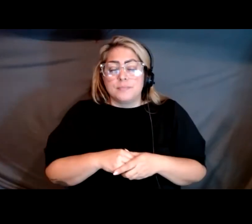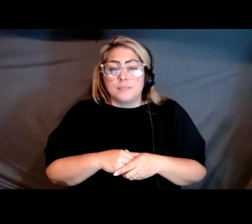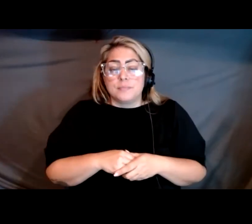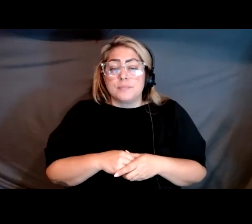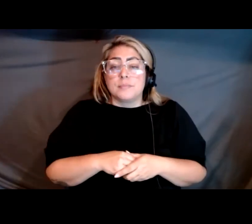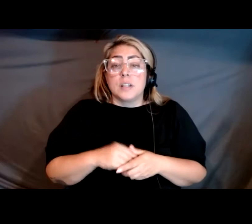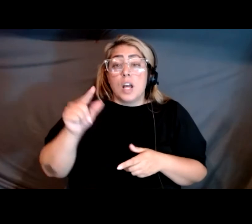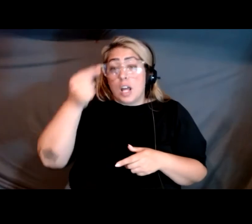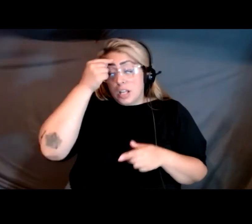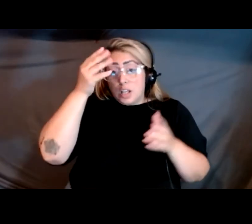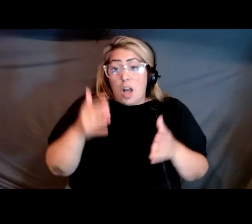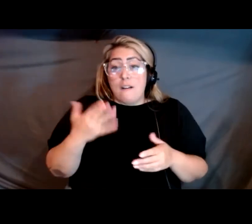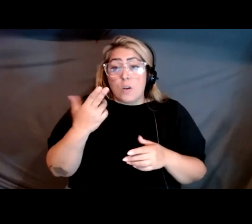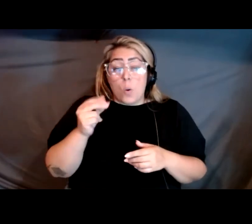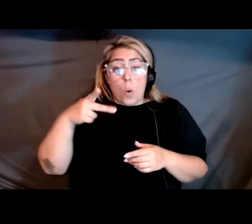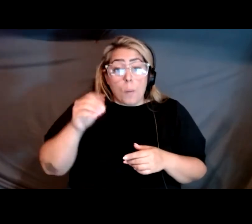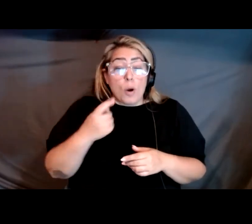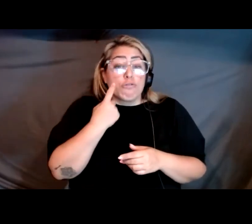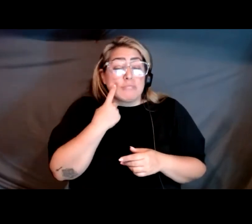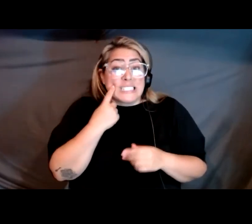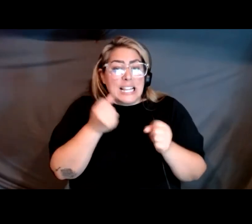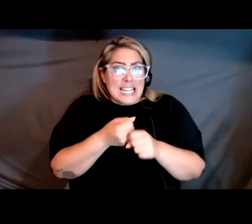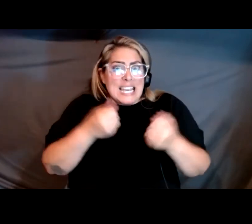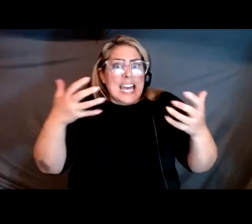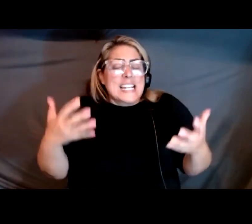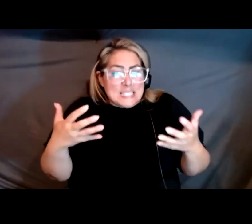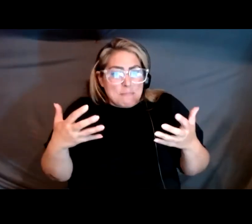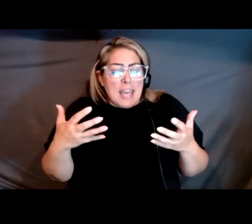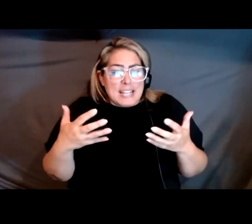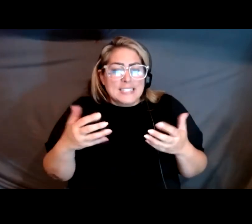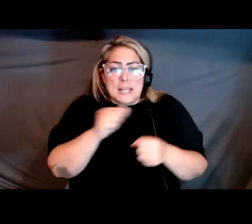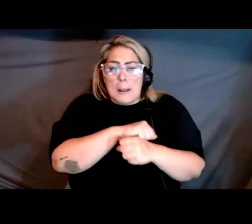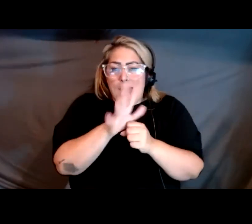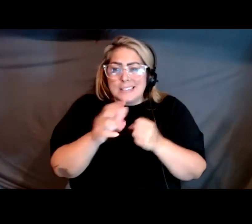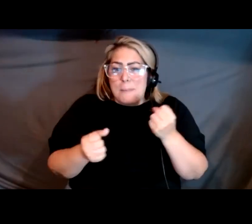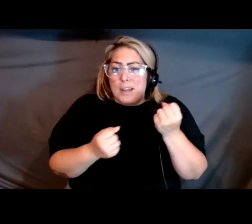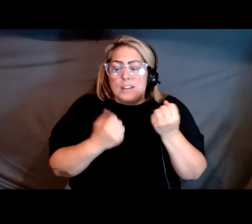recently expanded eligibility for the pandemic small business recovery grant program to cover